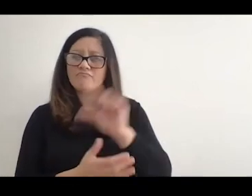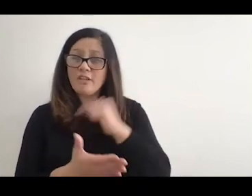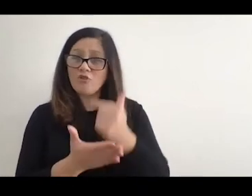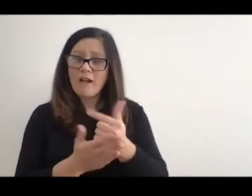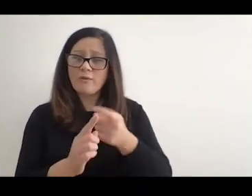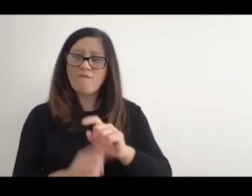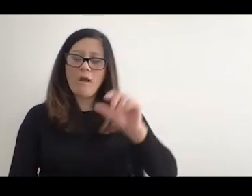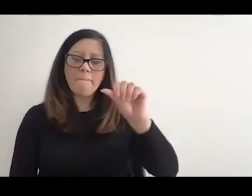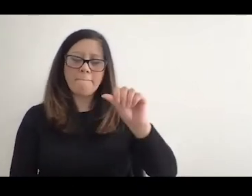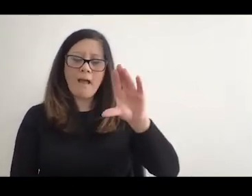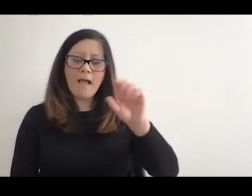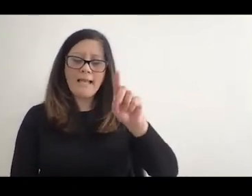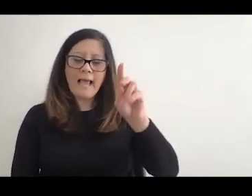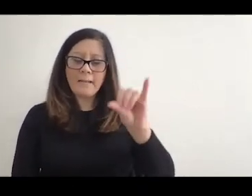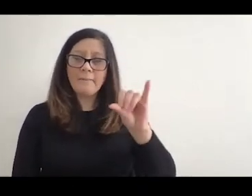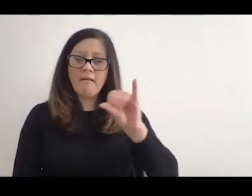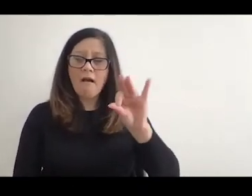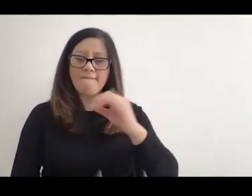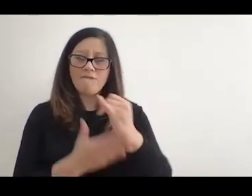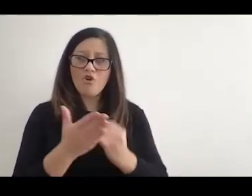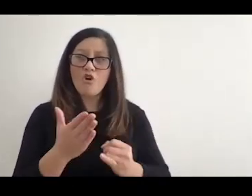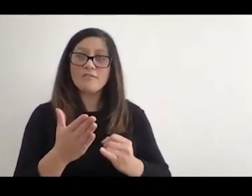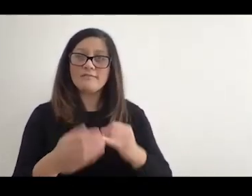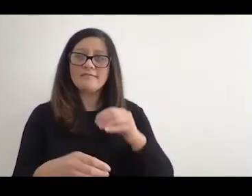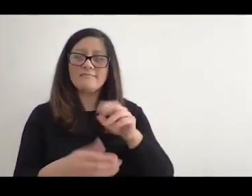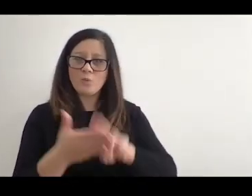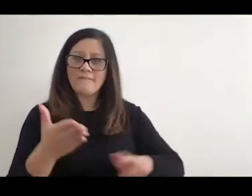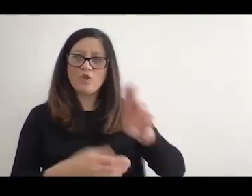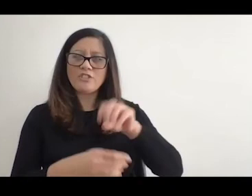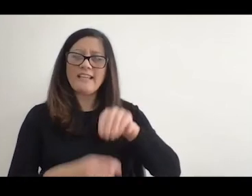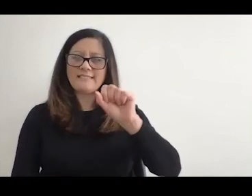of Art University in San Francisco and holds graduate degrees in both